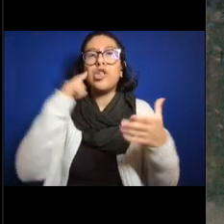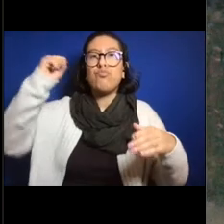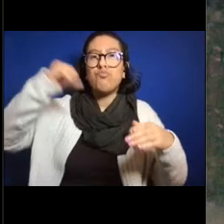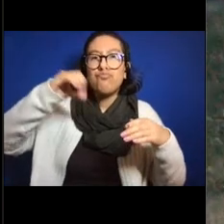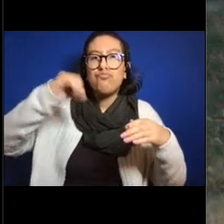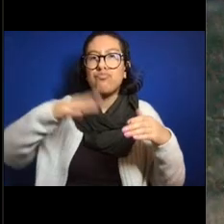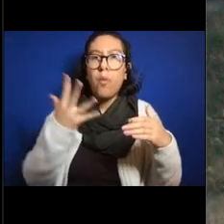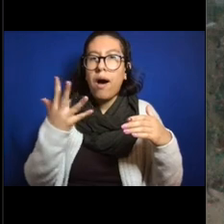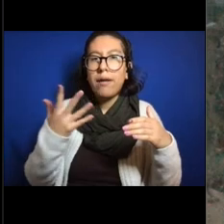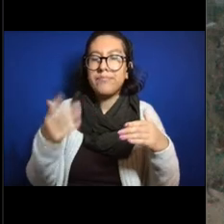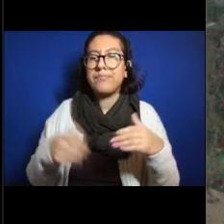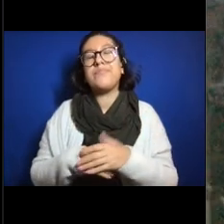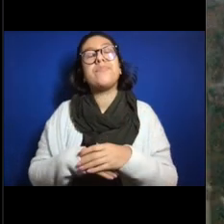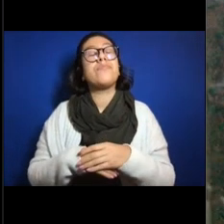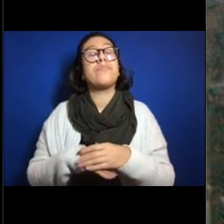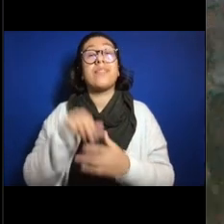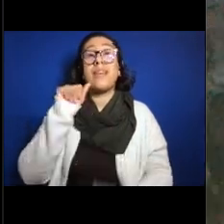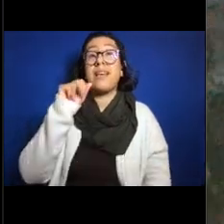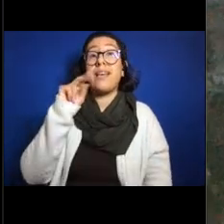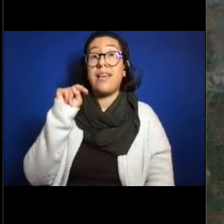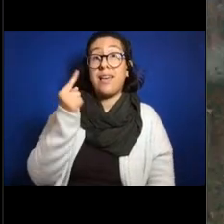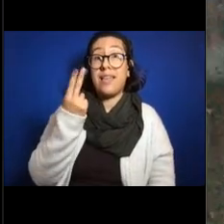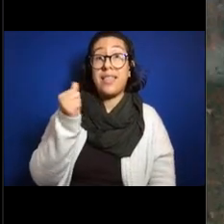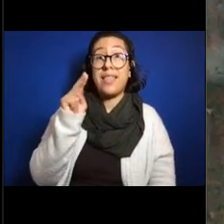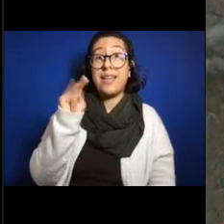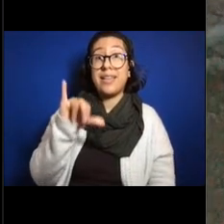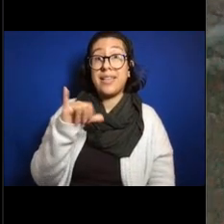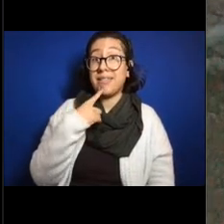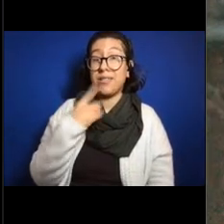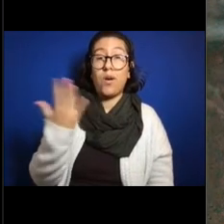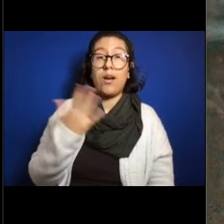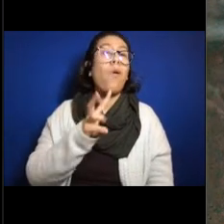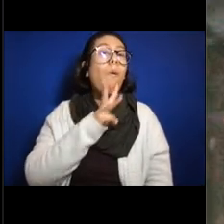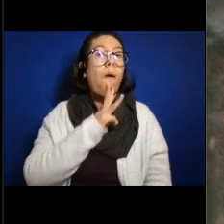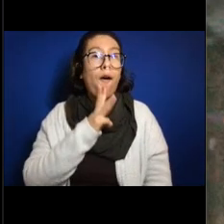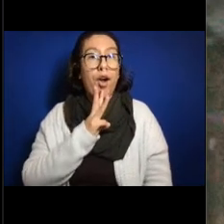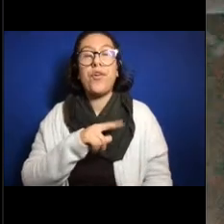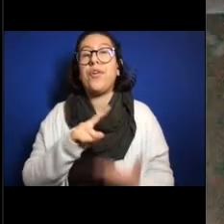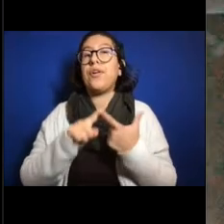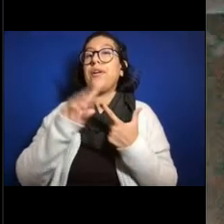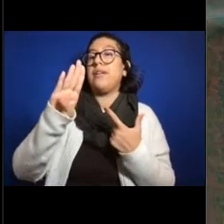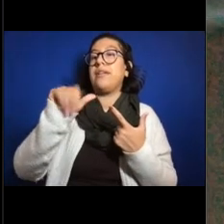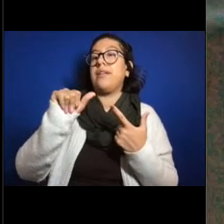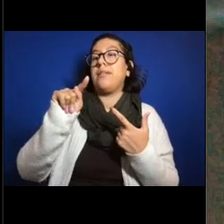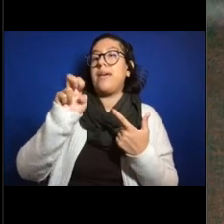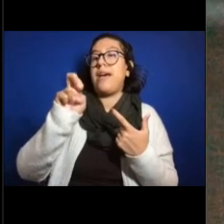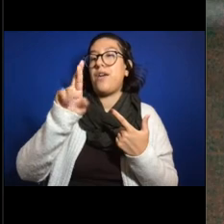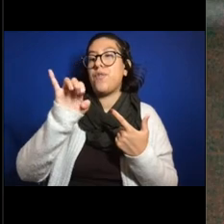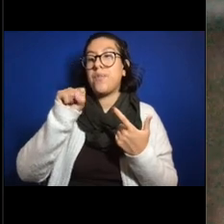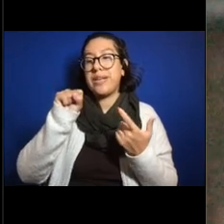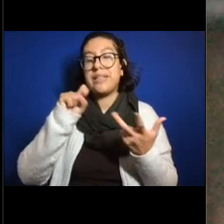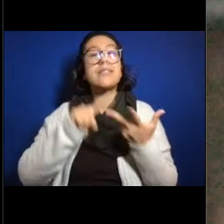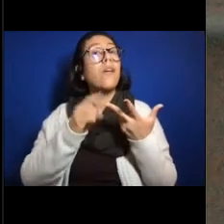And Anthony says water that's good, batteries, extra food. Anything else that you think